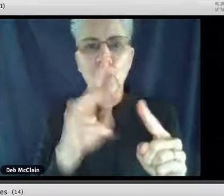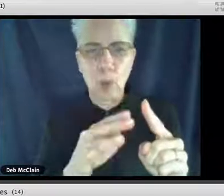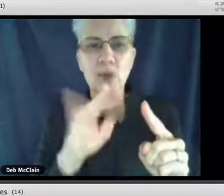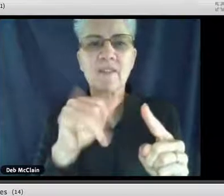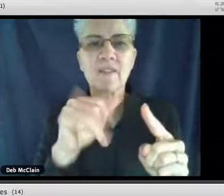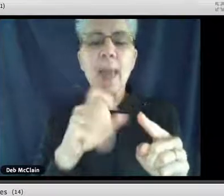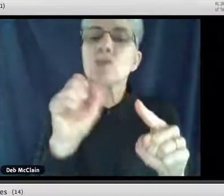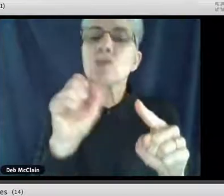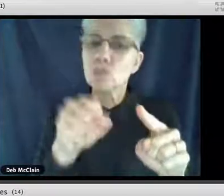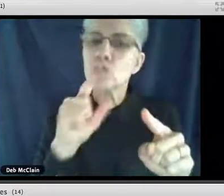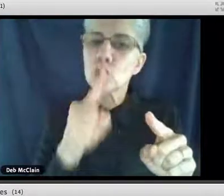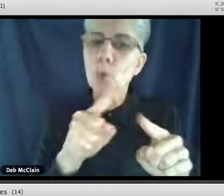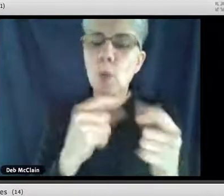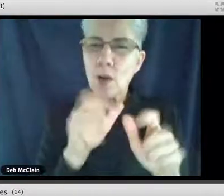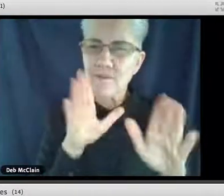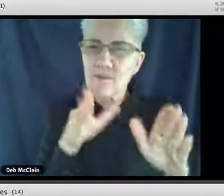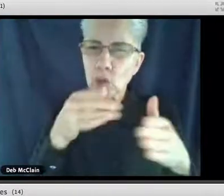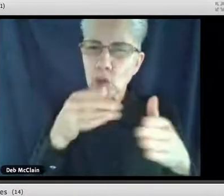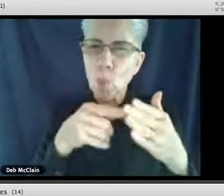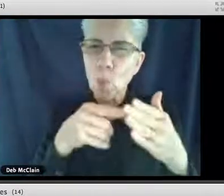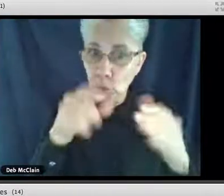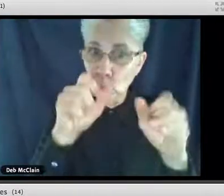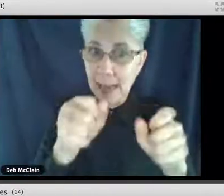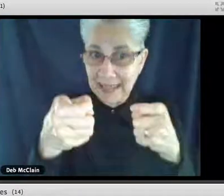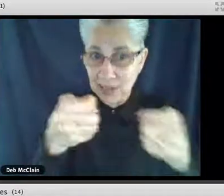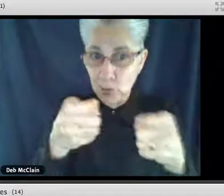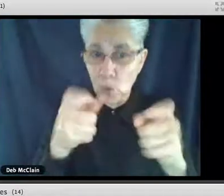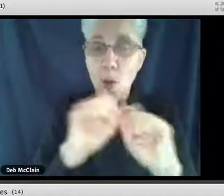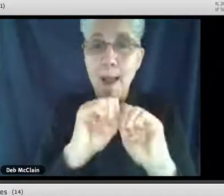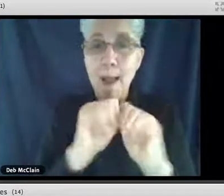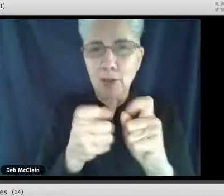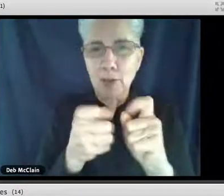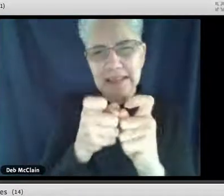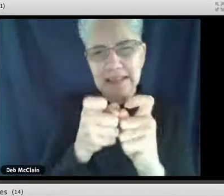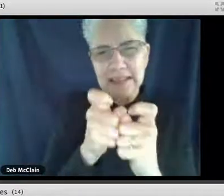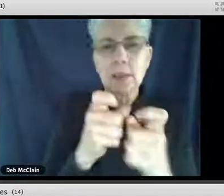but we'll try and focus on what you can control and how you can make that a little bit more usable,